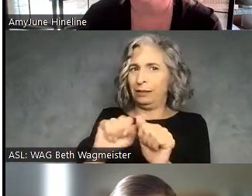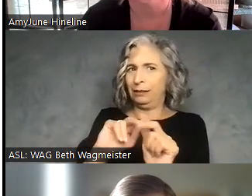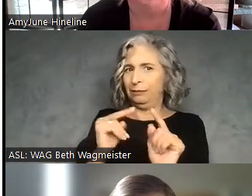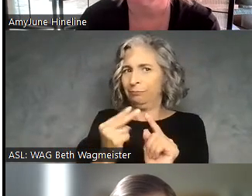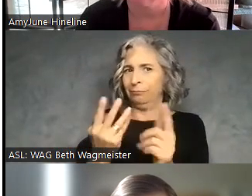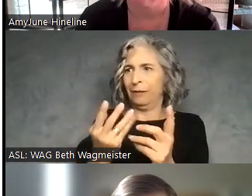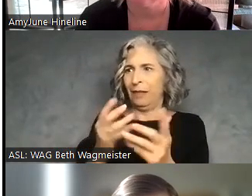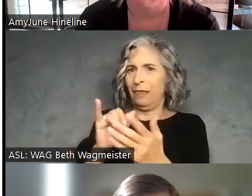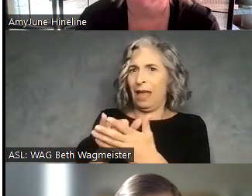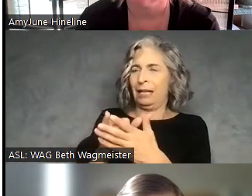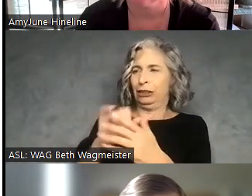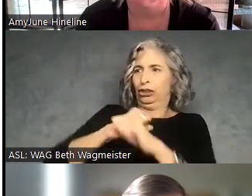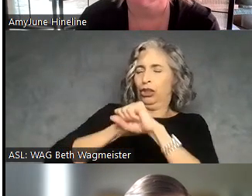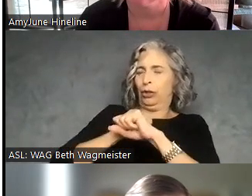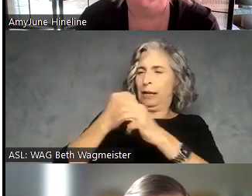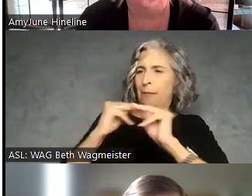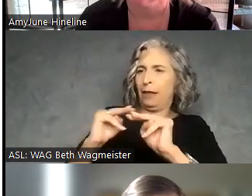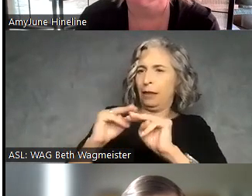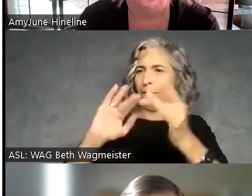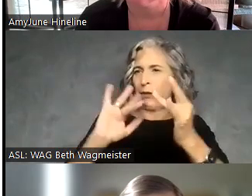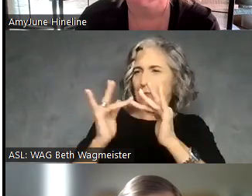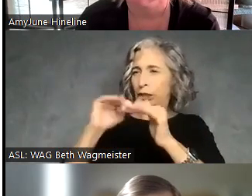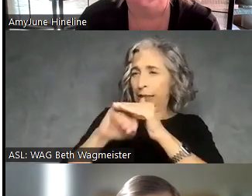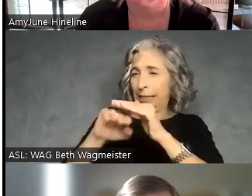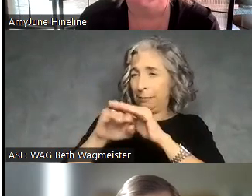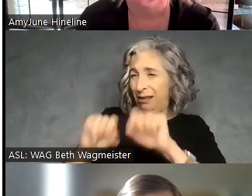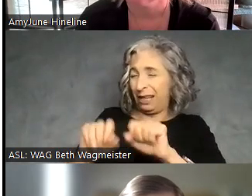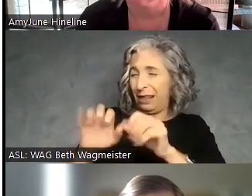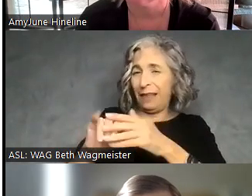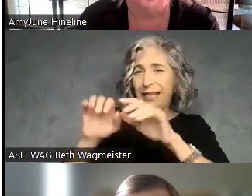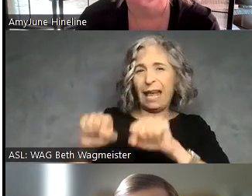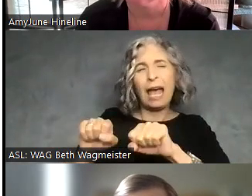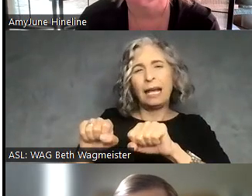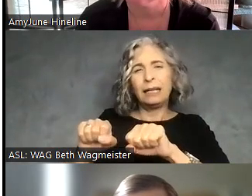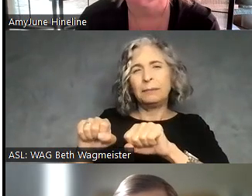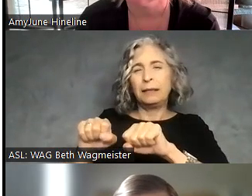And it's just one stroke versus having to parse numbers or letters or a picture.